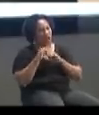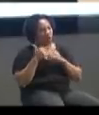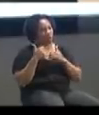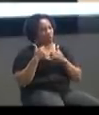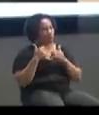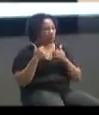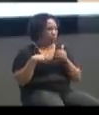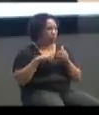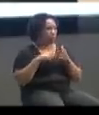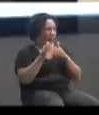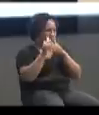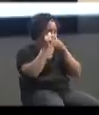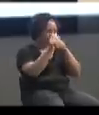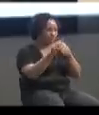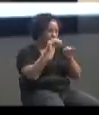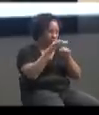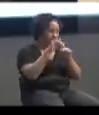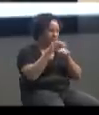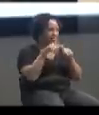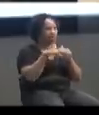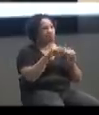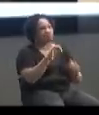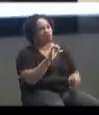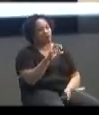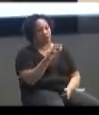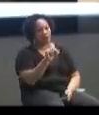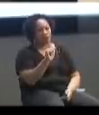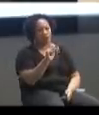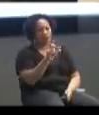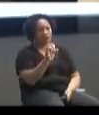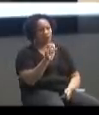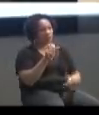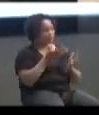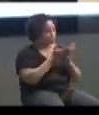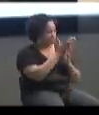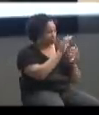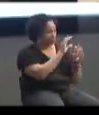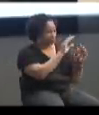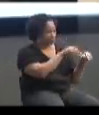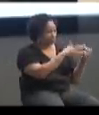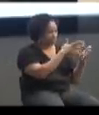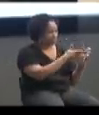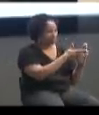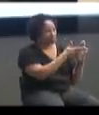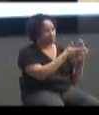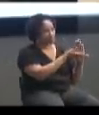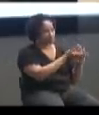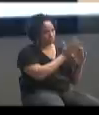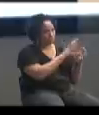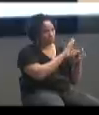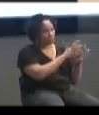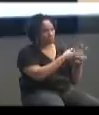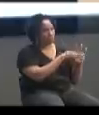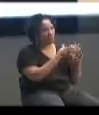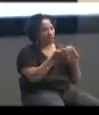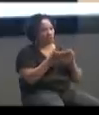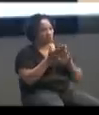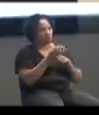SUSTAINABILITY INTO THE MARKET VIA OUR OPERATIONS AND SUPPLY CHAIN, WHICH IS A LEGACY-CREATING MOVE OR SERIES